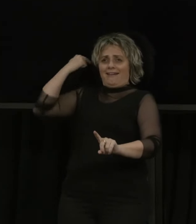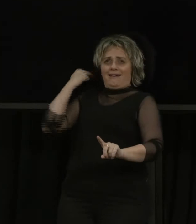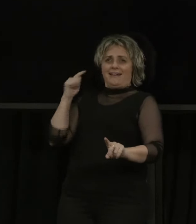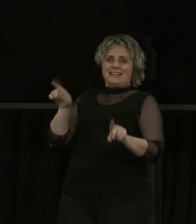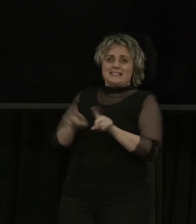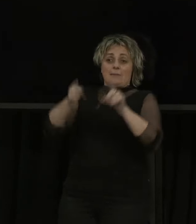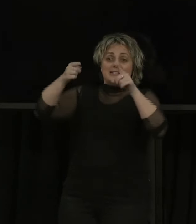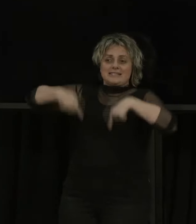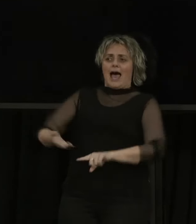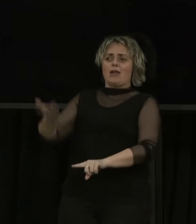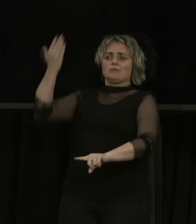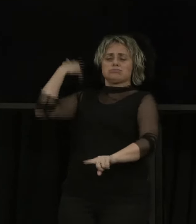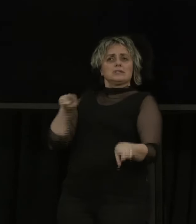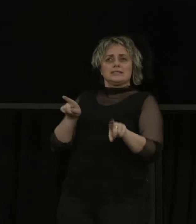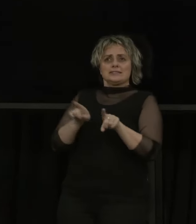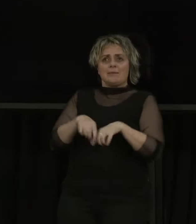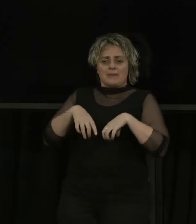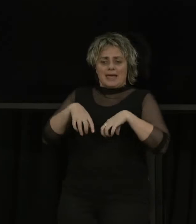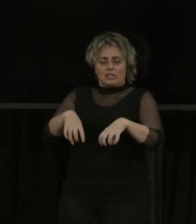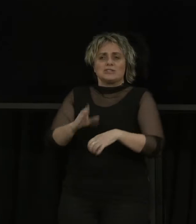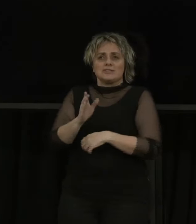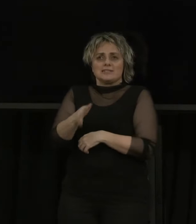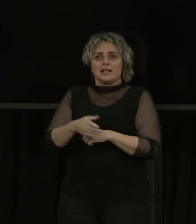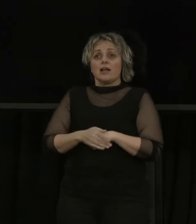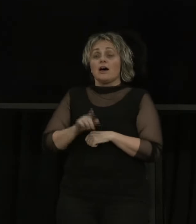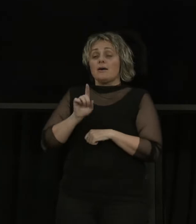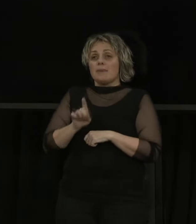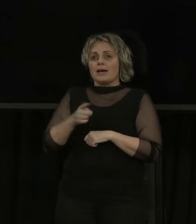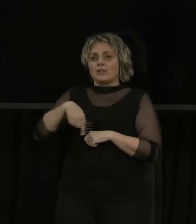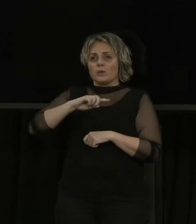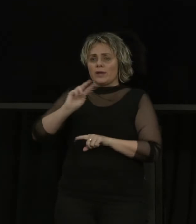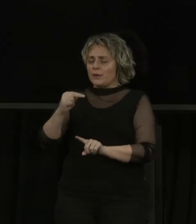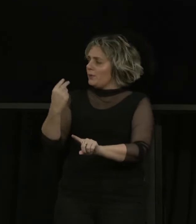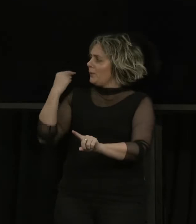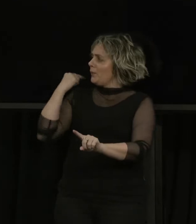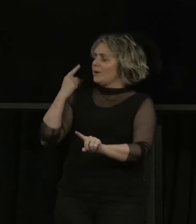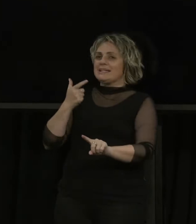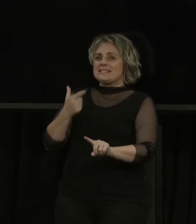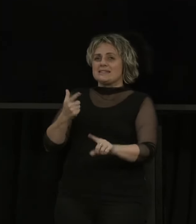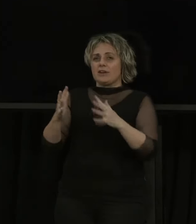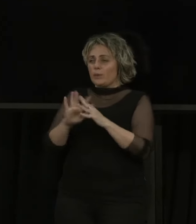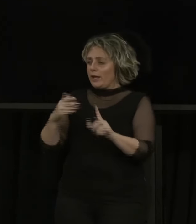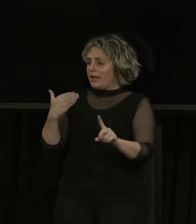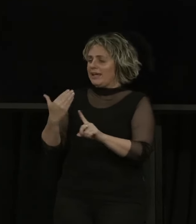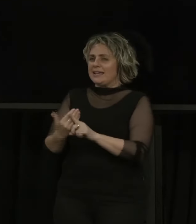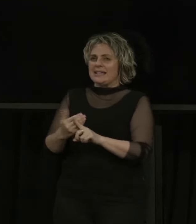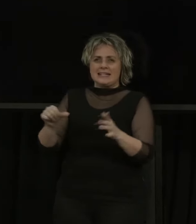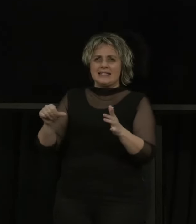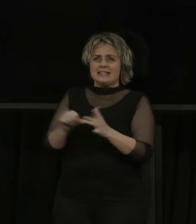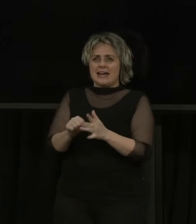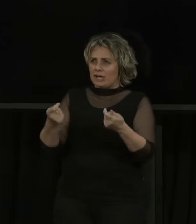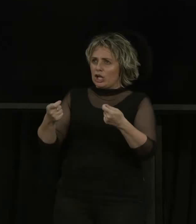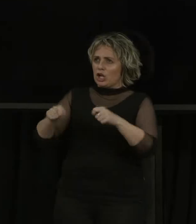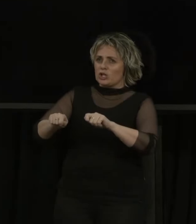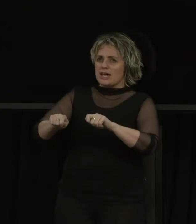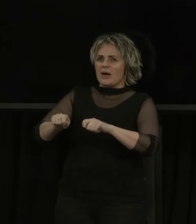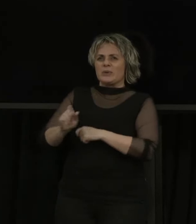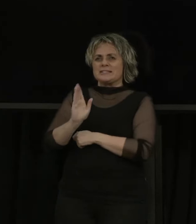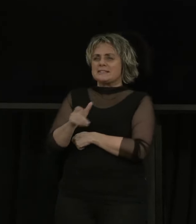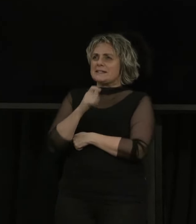Jew named sequencing,